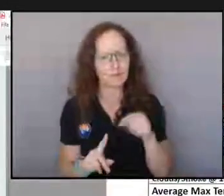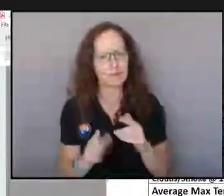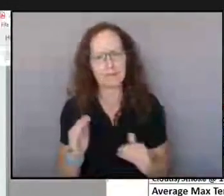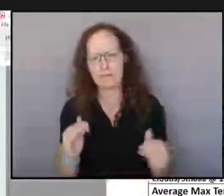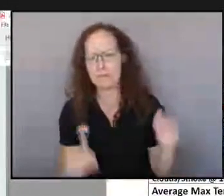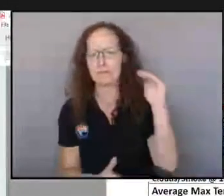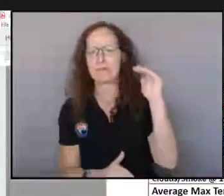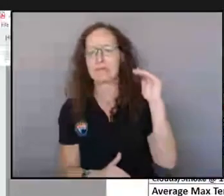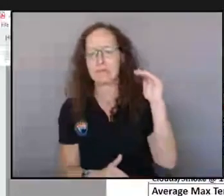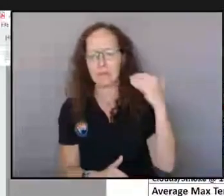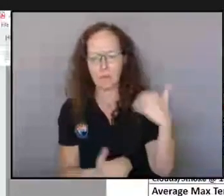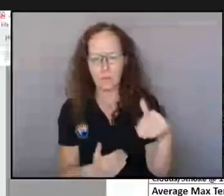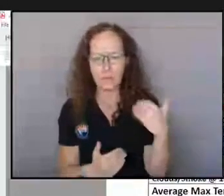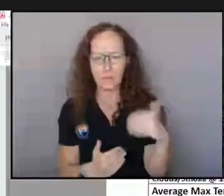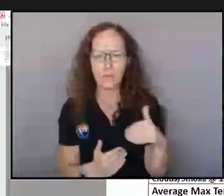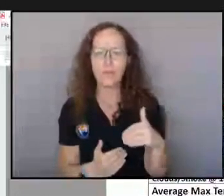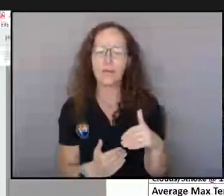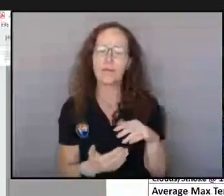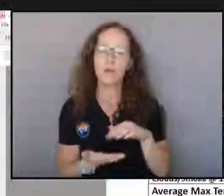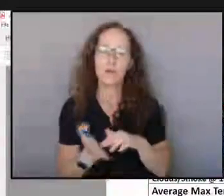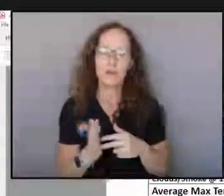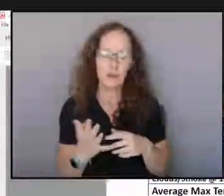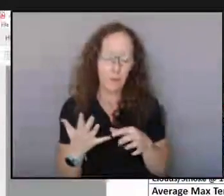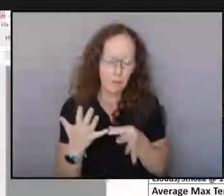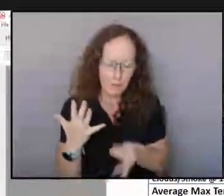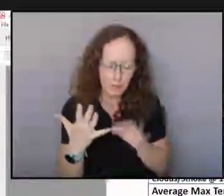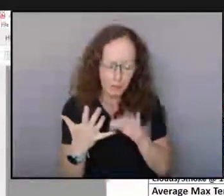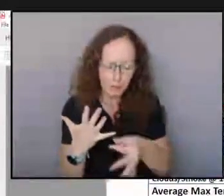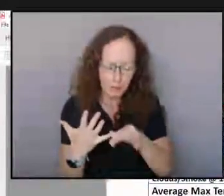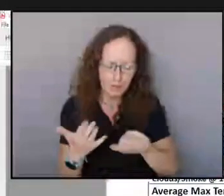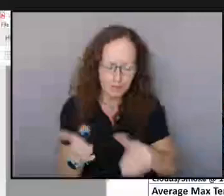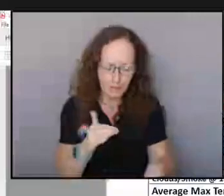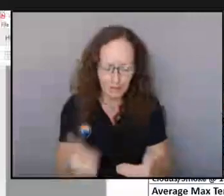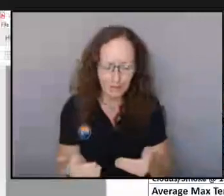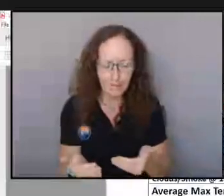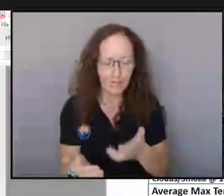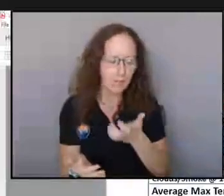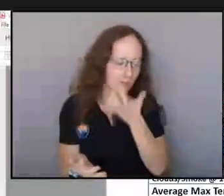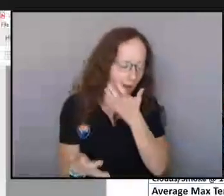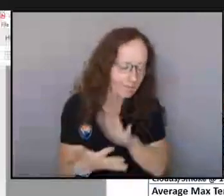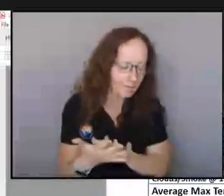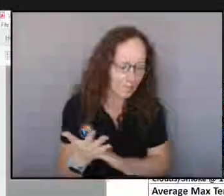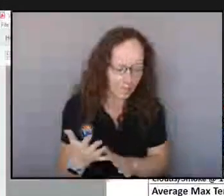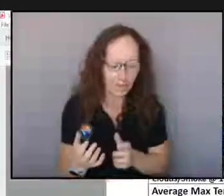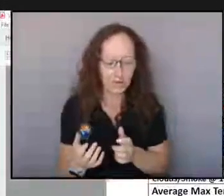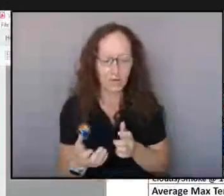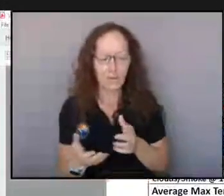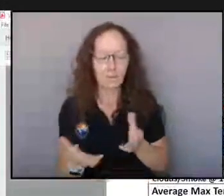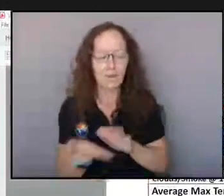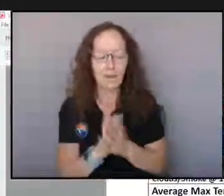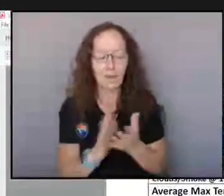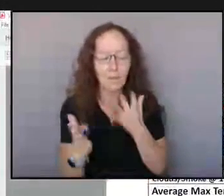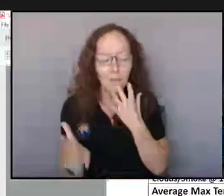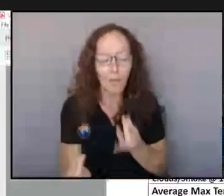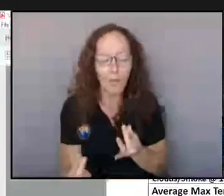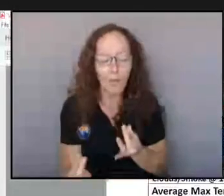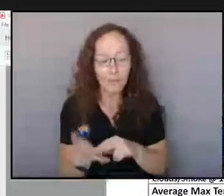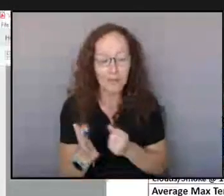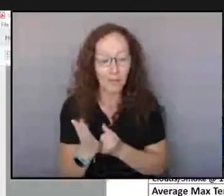AND SO THAT'S LIMITING THE SPREAD OF THE FIRE. OF COURSE THE WINDS, MODERATE, 14 GUSTING TO 24 TOMORROW.